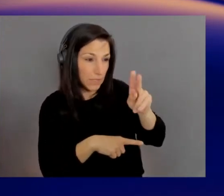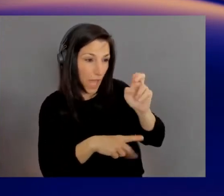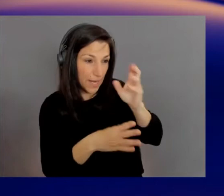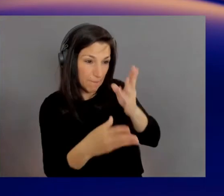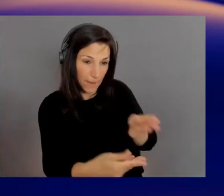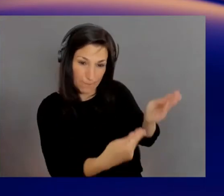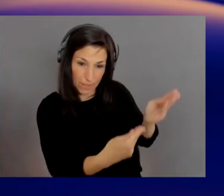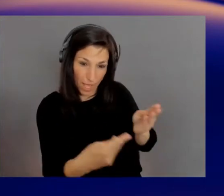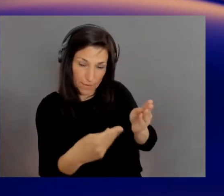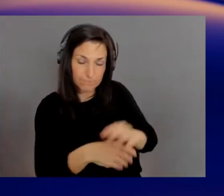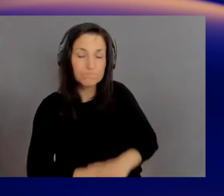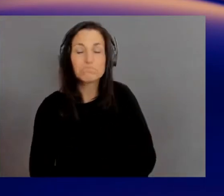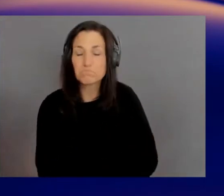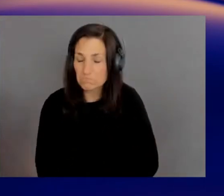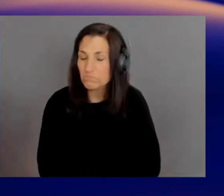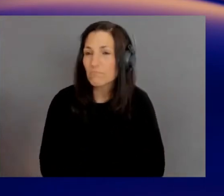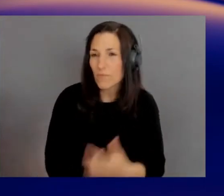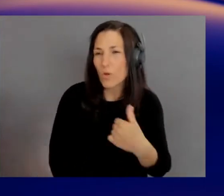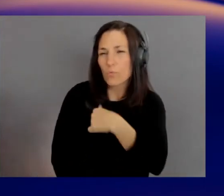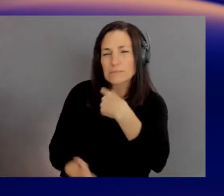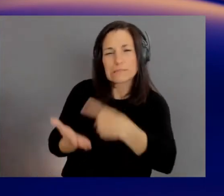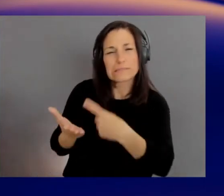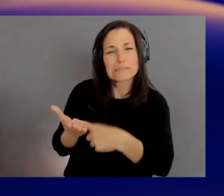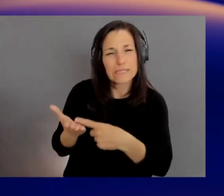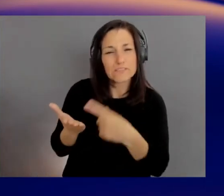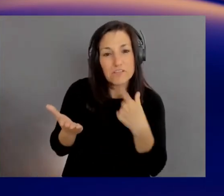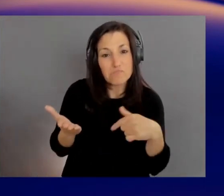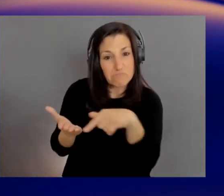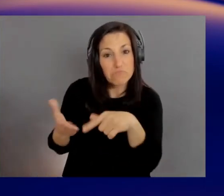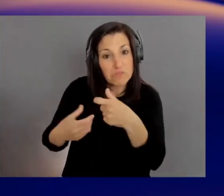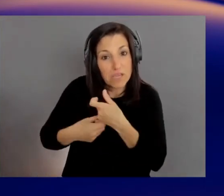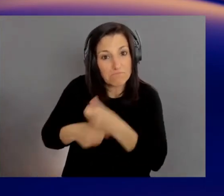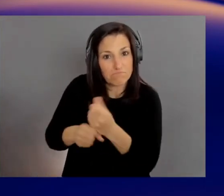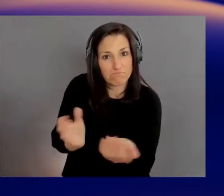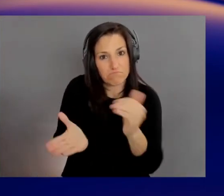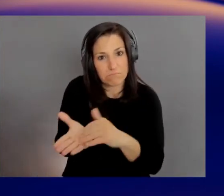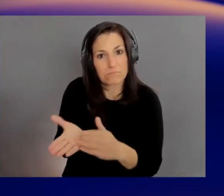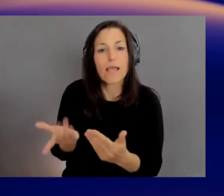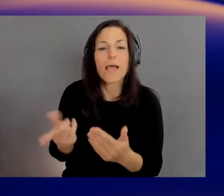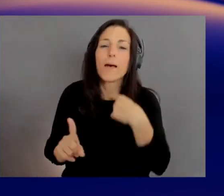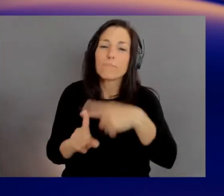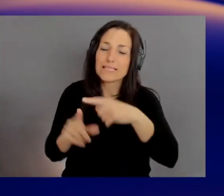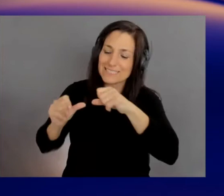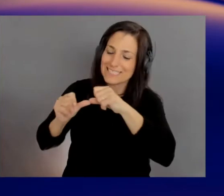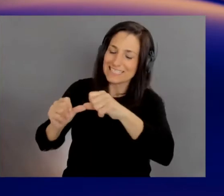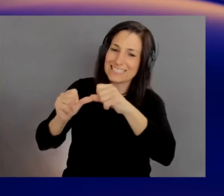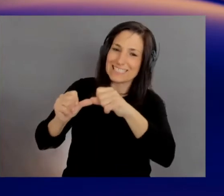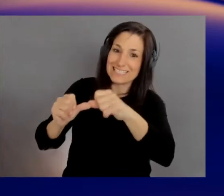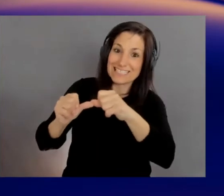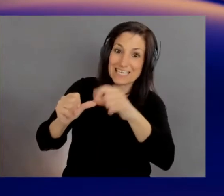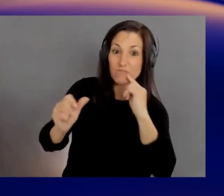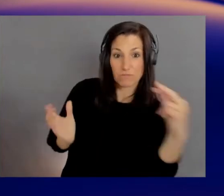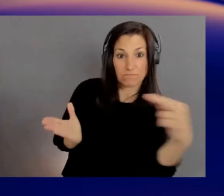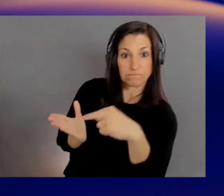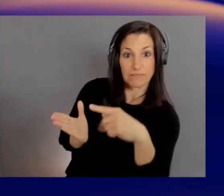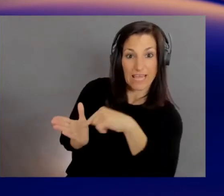reproducibility, but then there's also the, you know the consistency, the traceability throughout that pipeline. So when we talk about things like model lineage and knowing